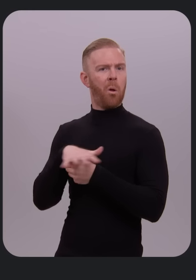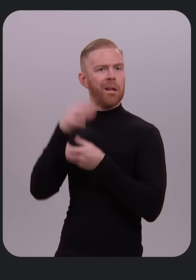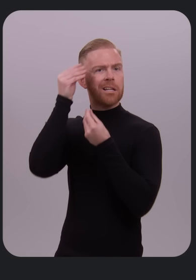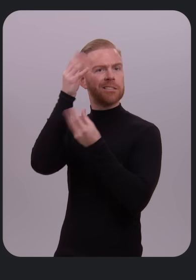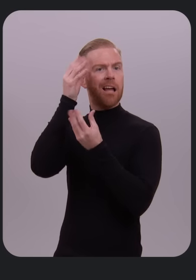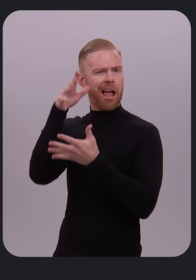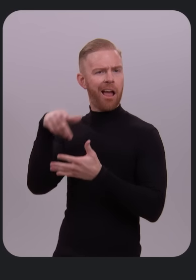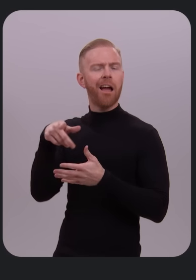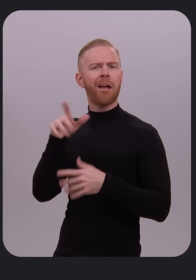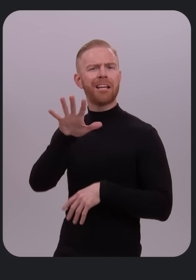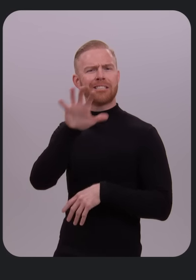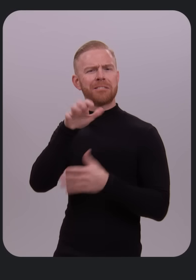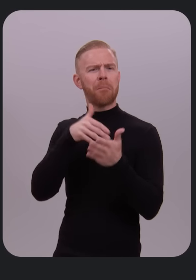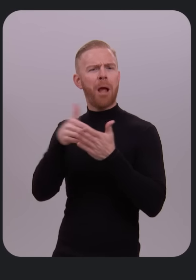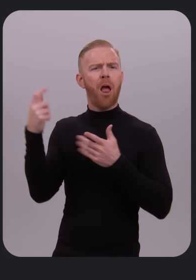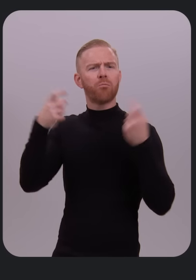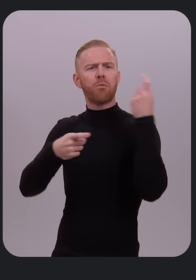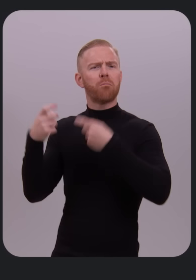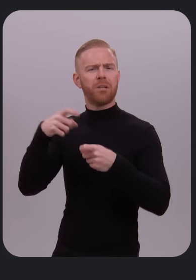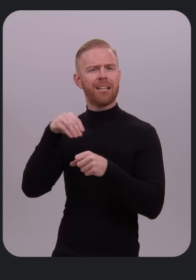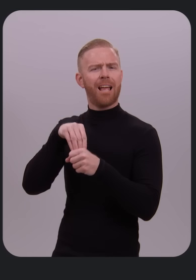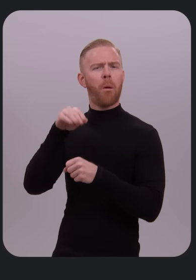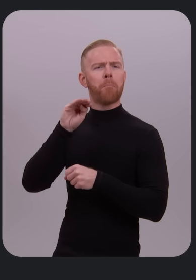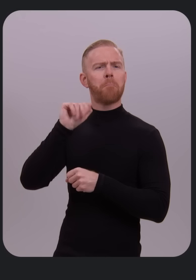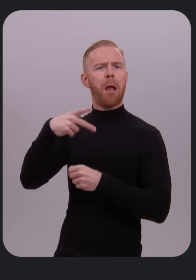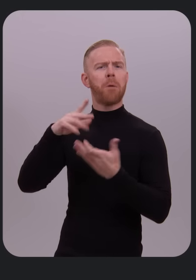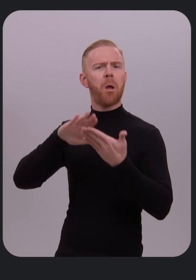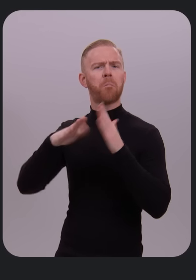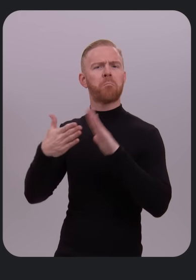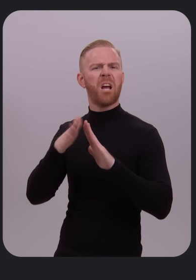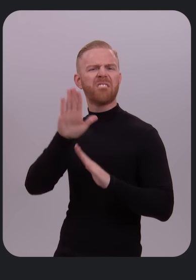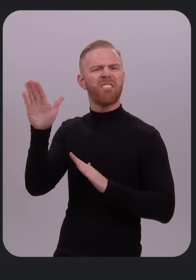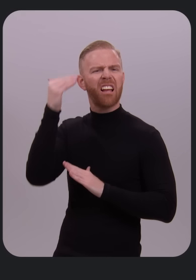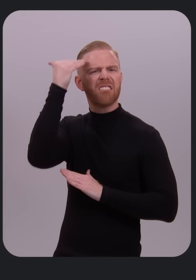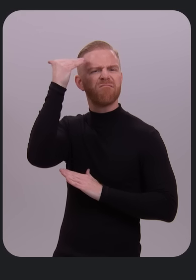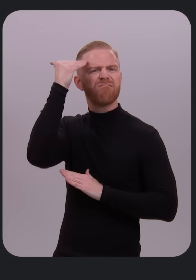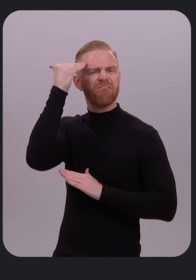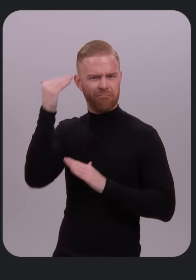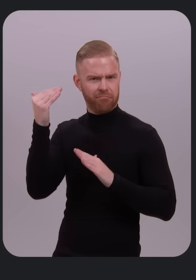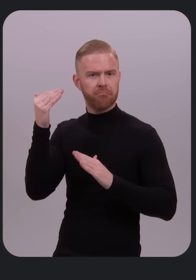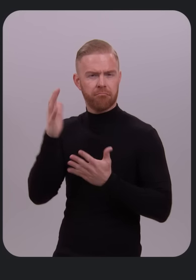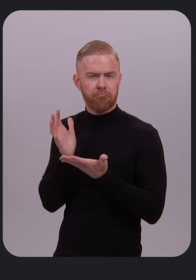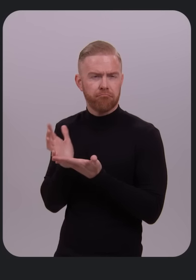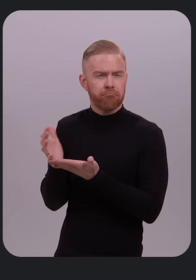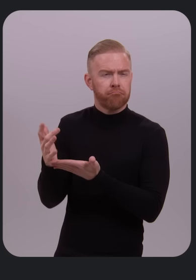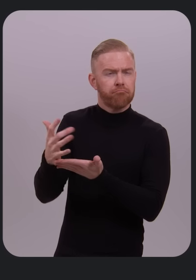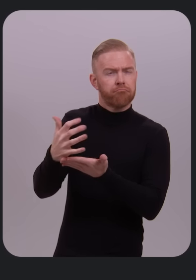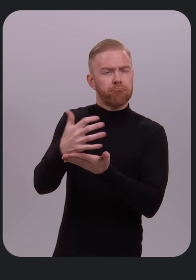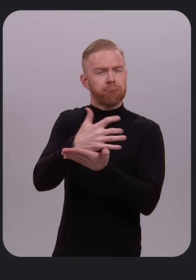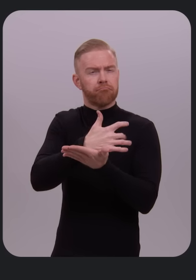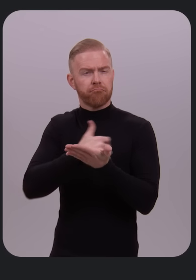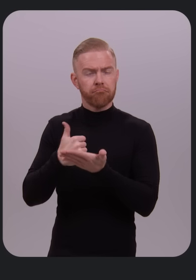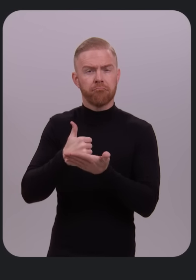insights from our Maps community of over 500 million contributors. Search pulls together a response,